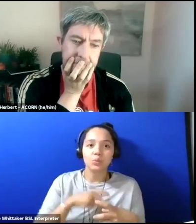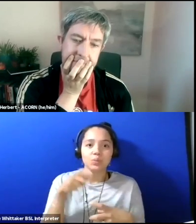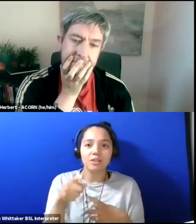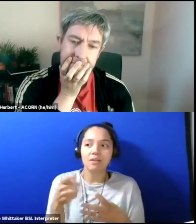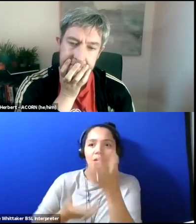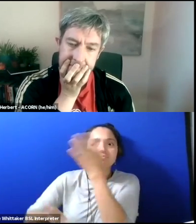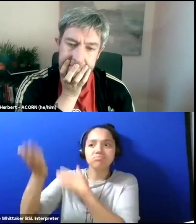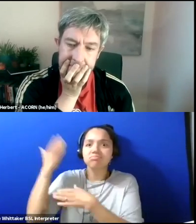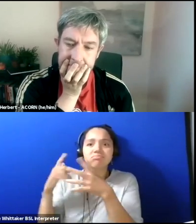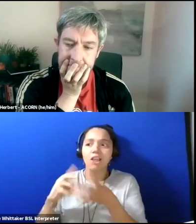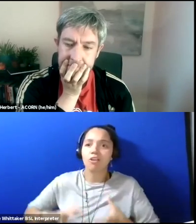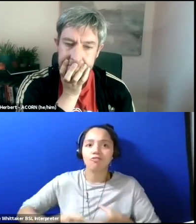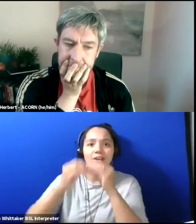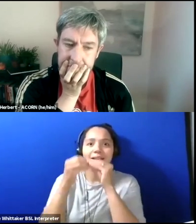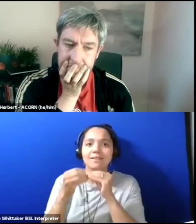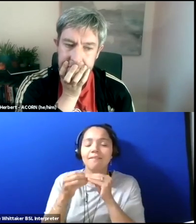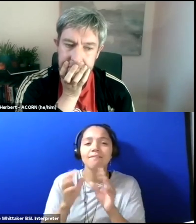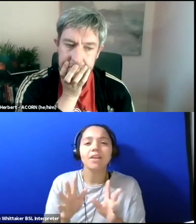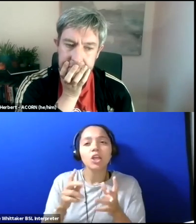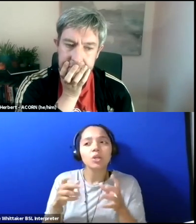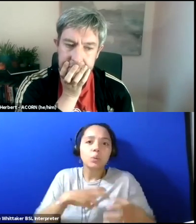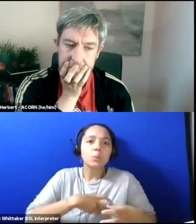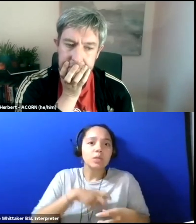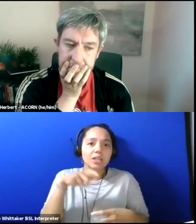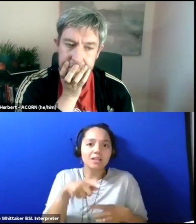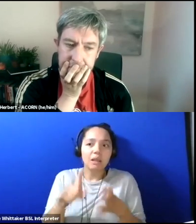the history of creative unions in the UK.